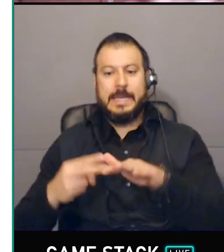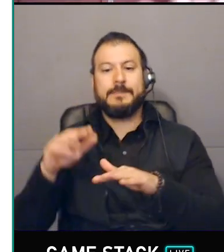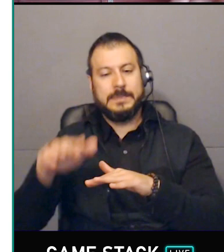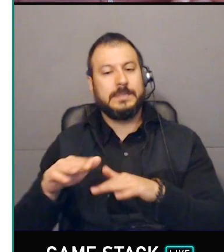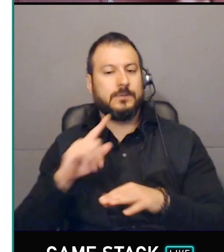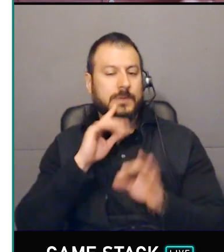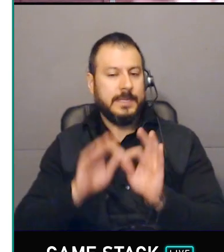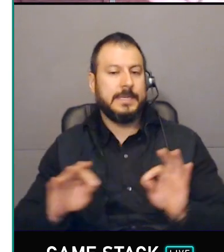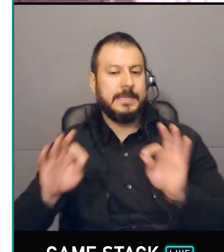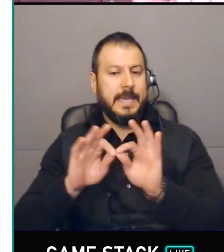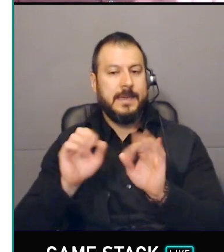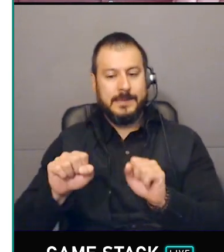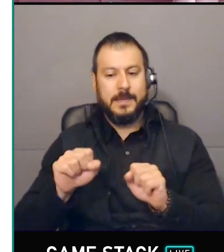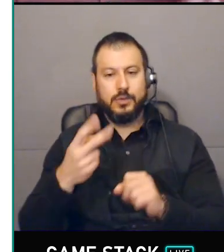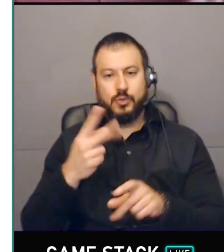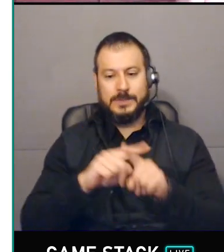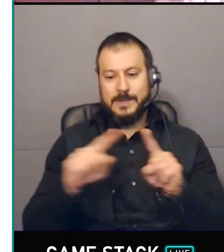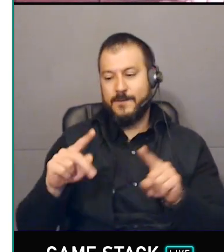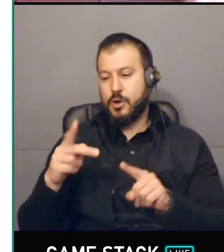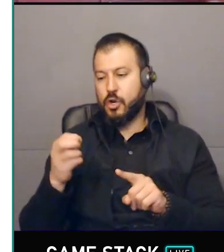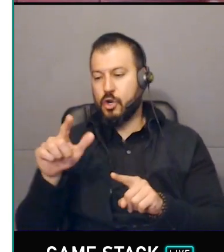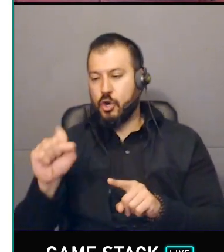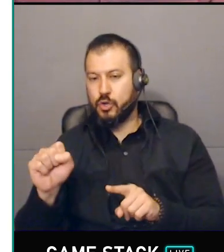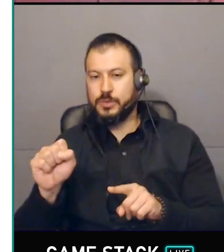in two separate kernels at two different frequencies.